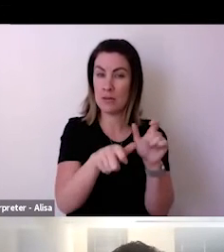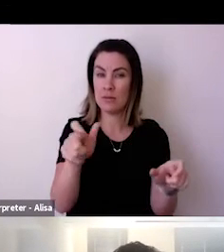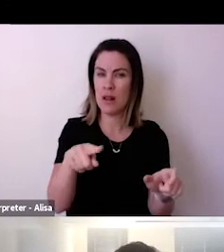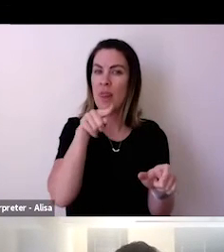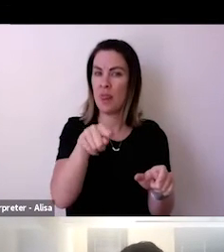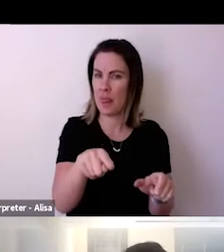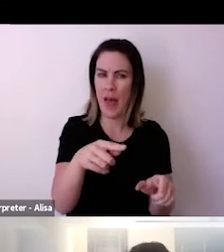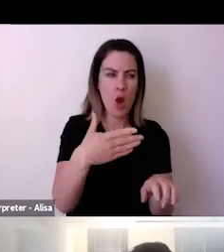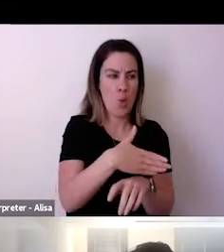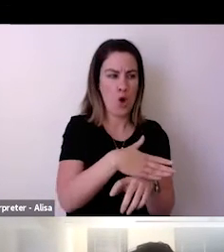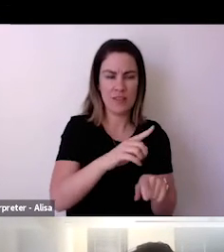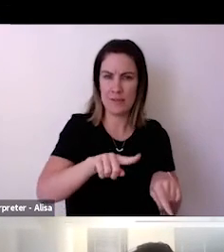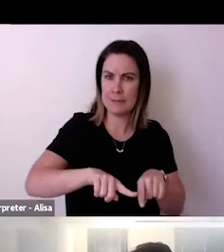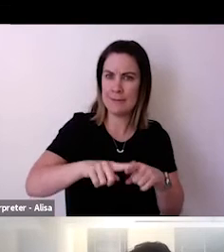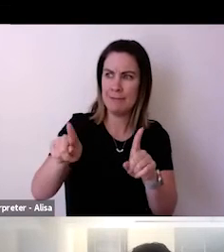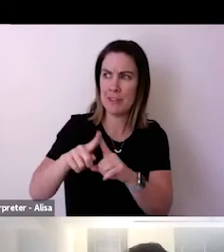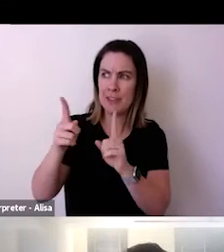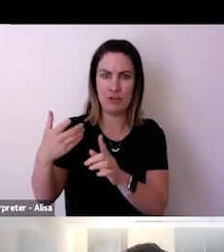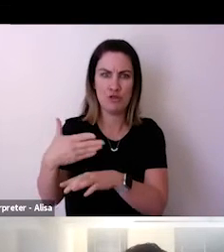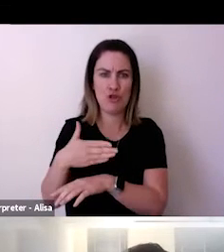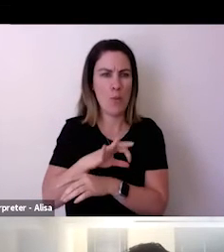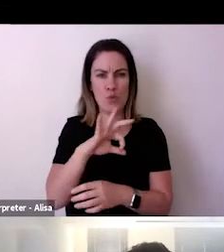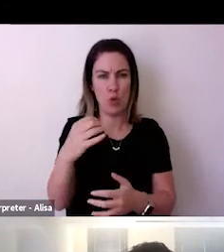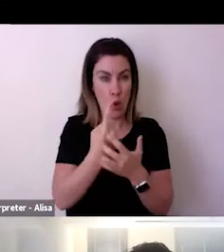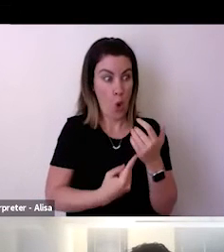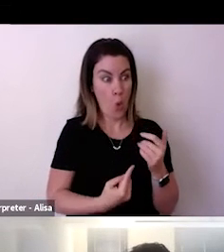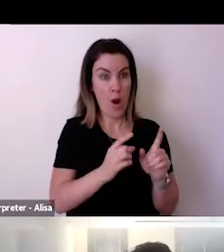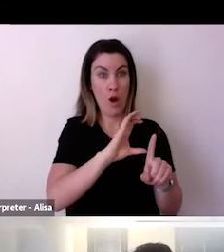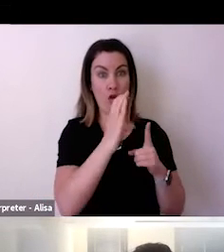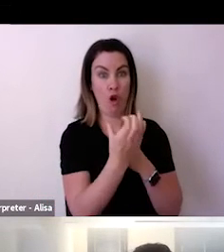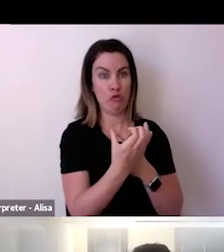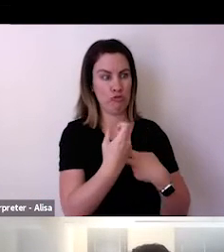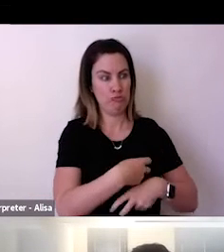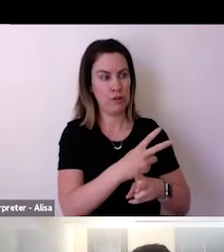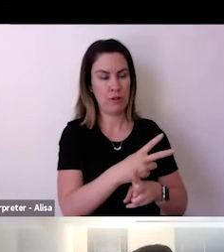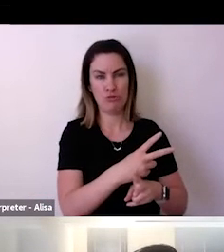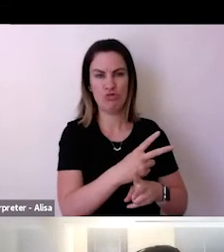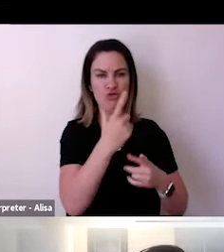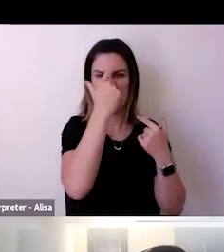the economy and made a contribution far beyond the cultural directional creative services sector.